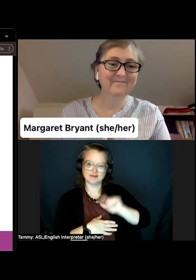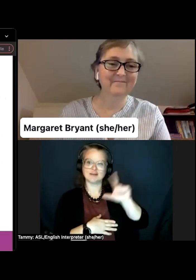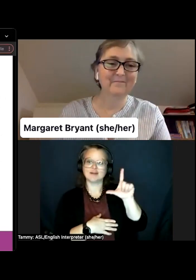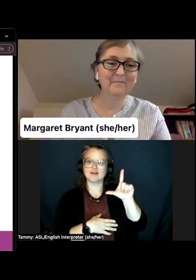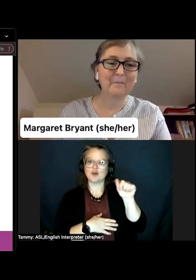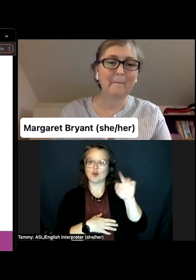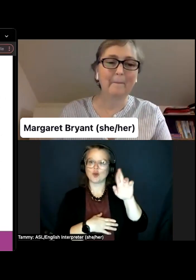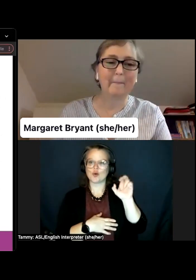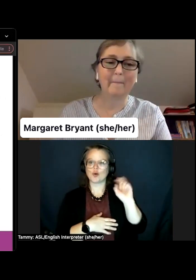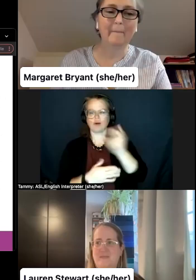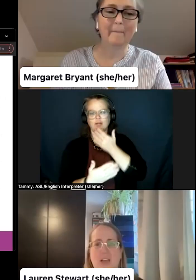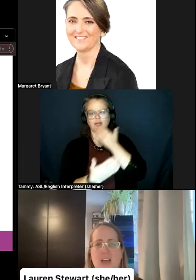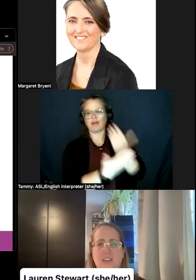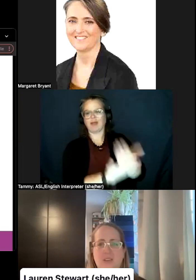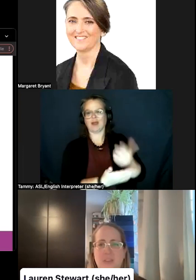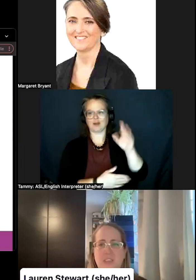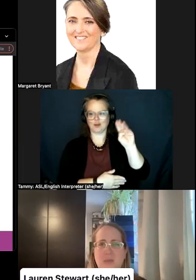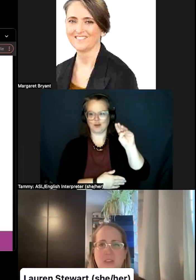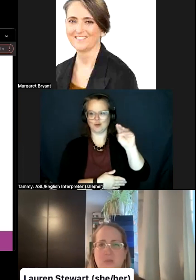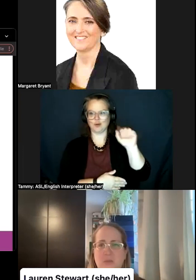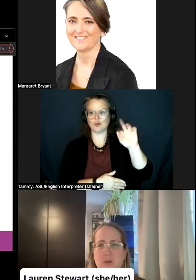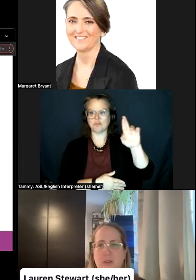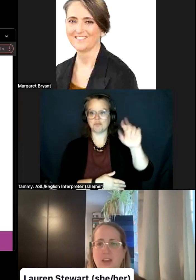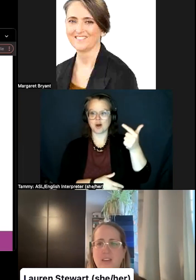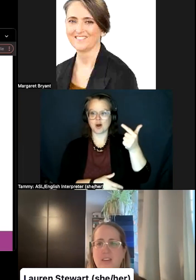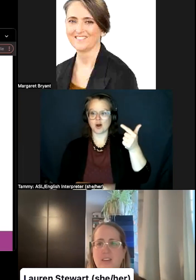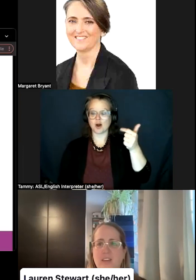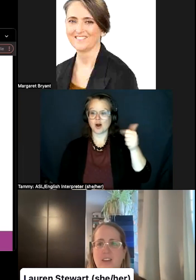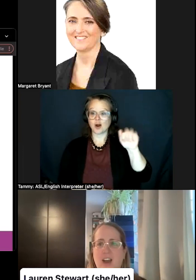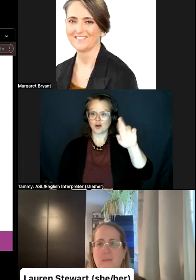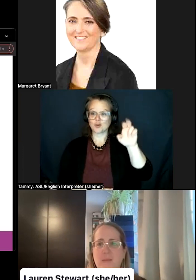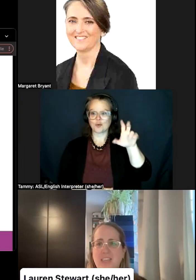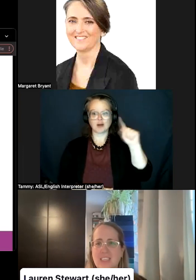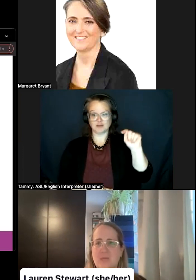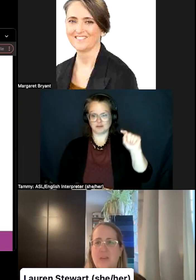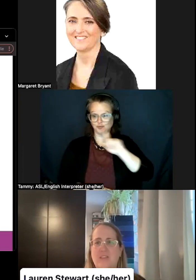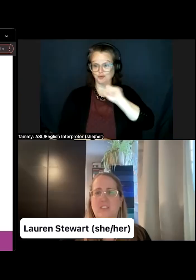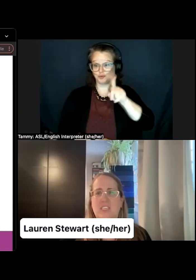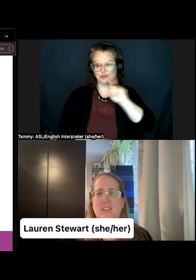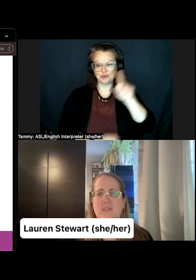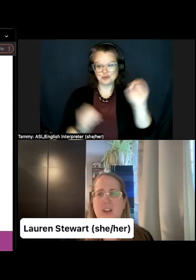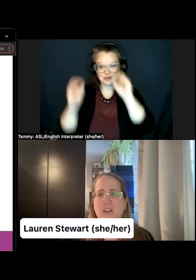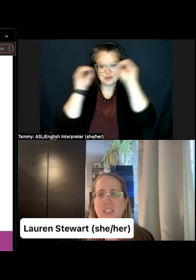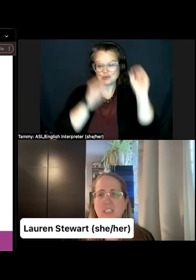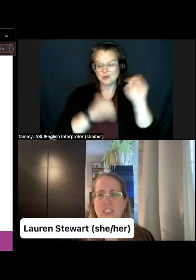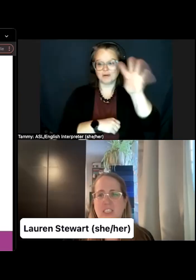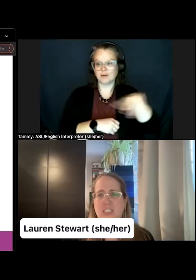tools. Love Google Calendar. What did we do before then? Next up, we have Jason Farrell. Jason is a